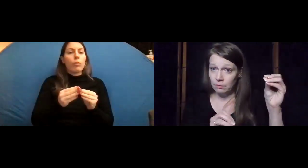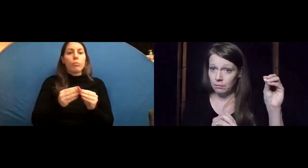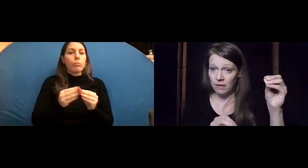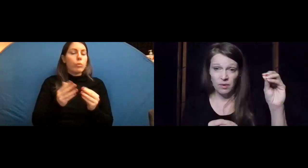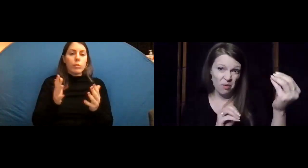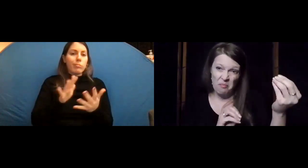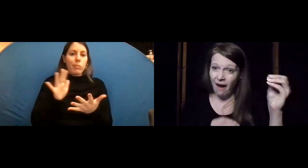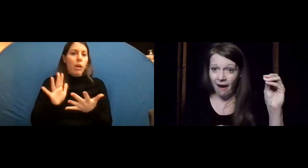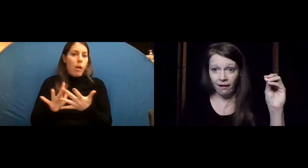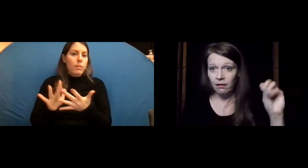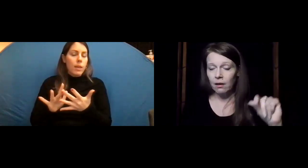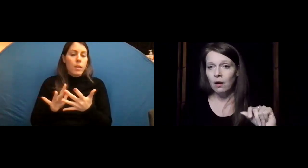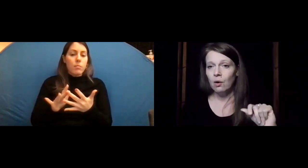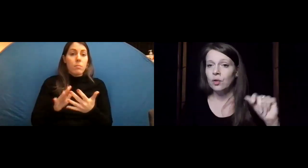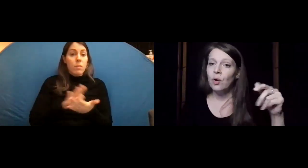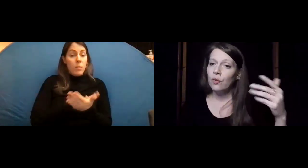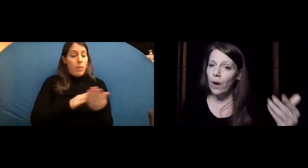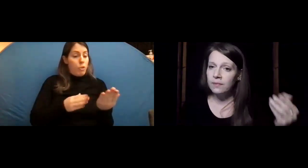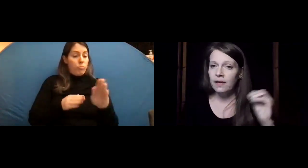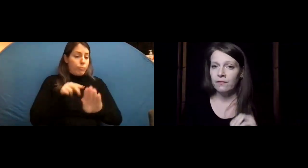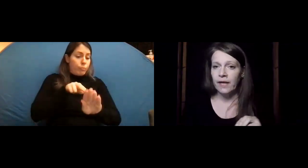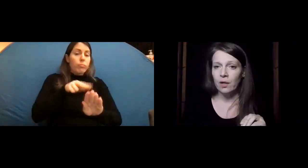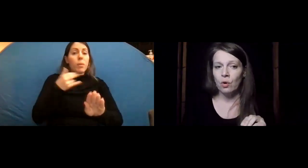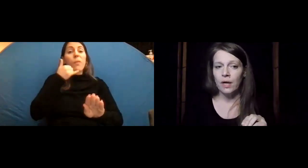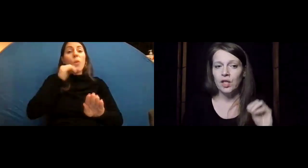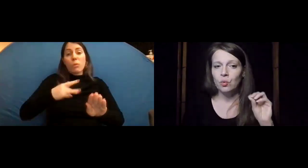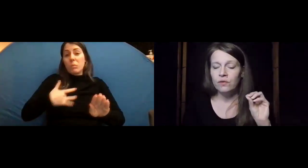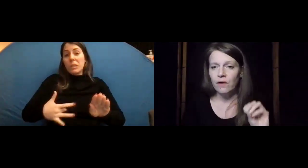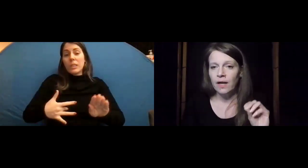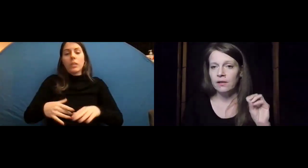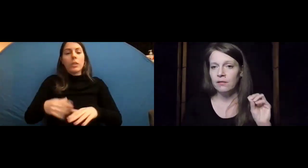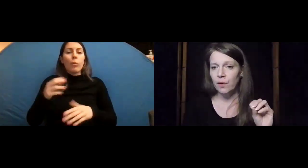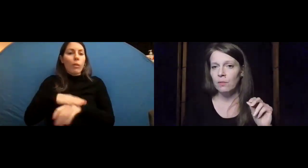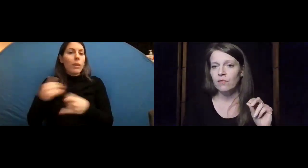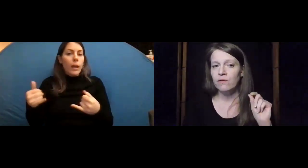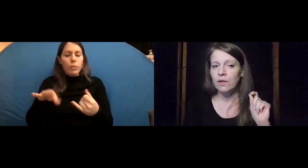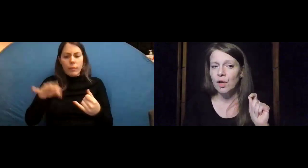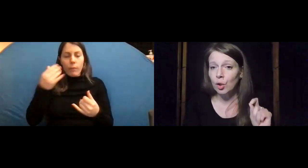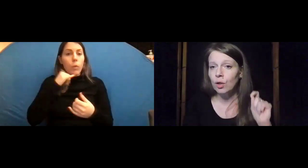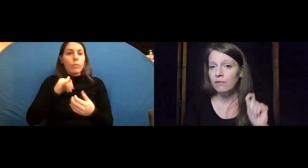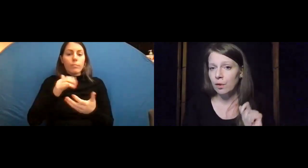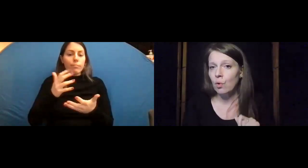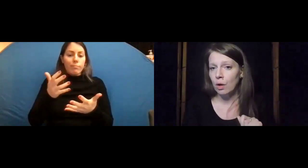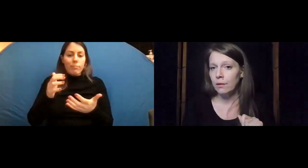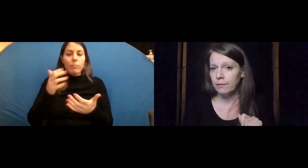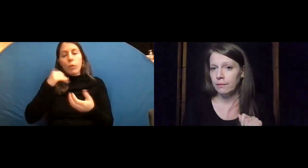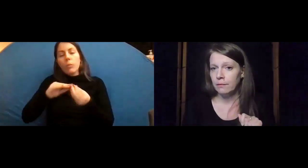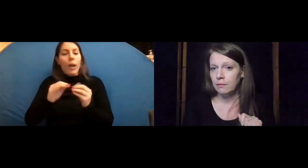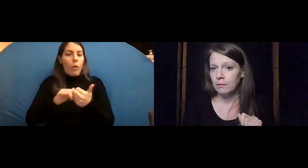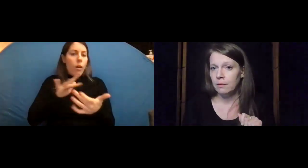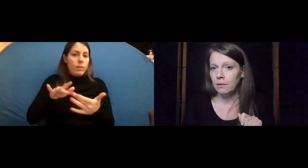go online or if there's a phone number to call on your ticket, maybe on the back, or you go on the website for that court, and